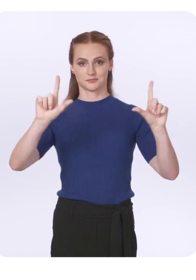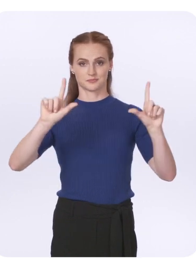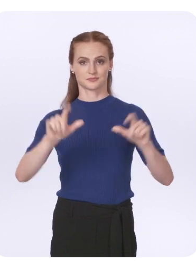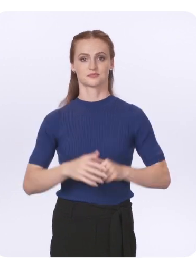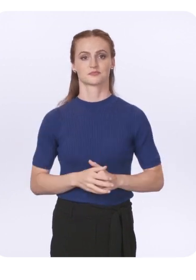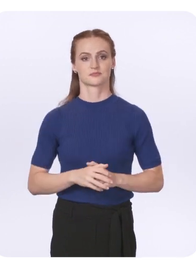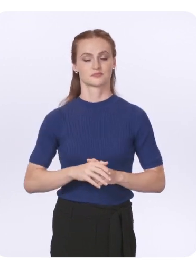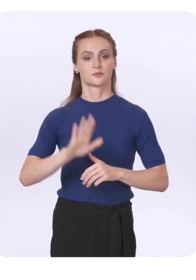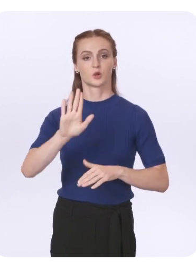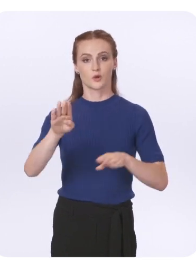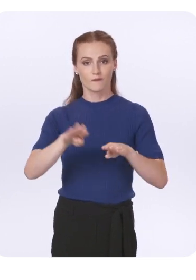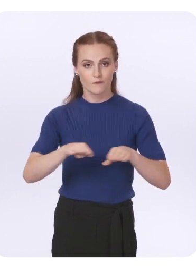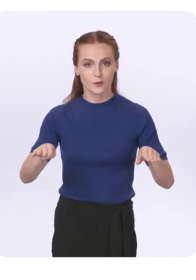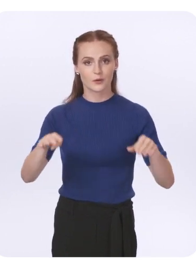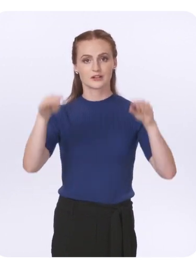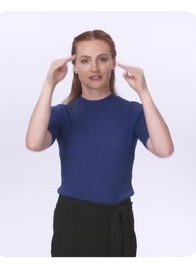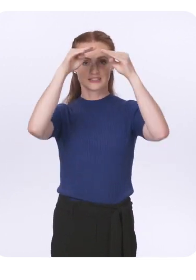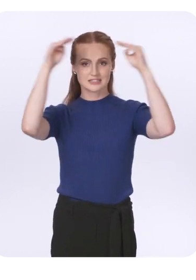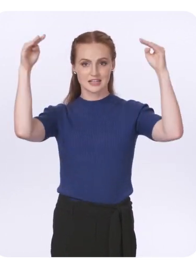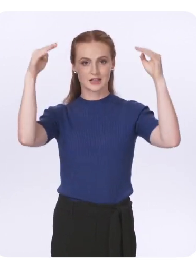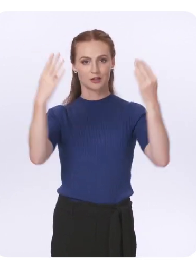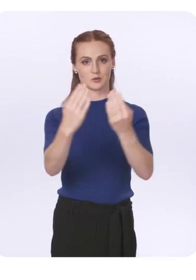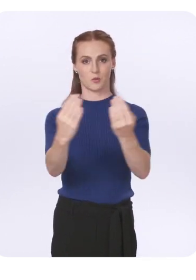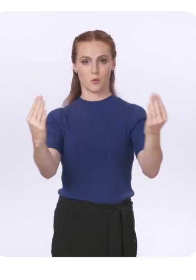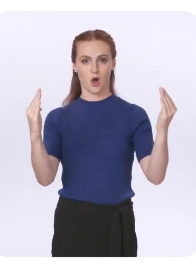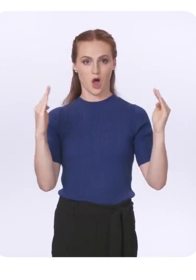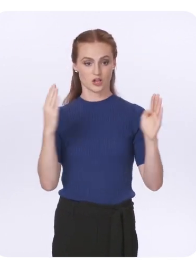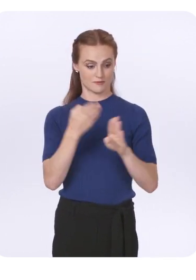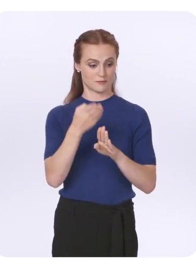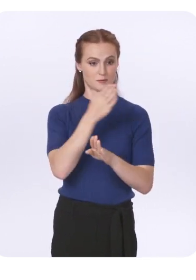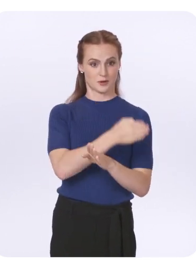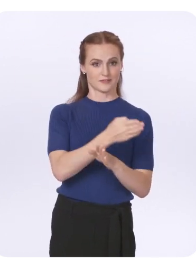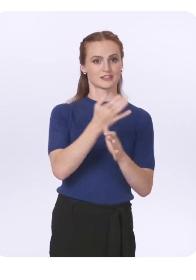are transformed into excerpt planes, while user-drawn meshes